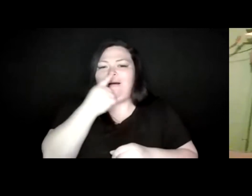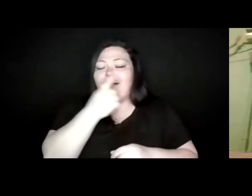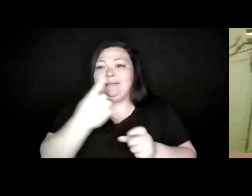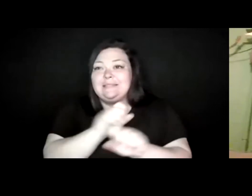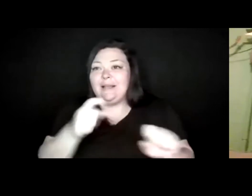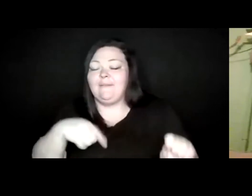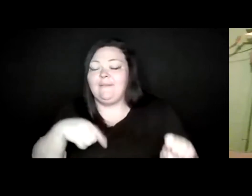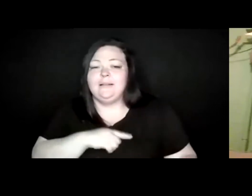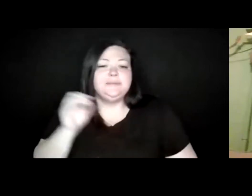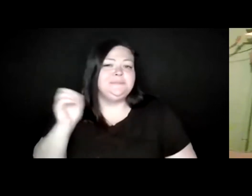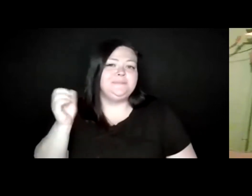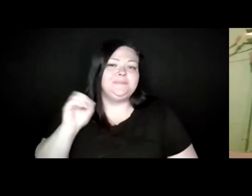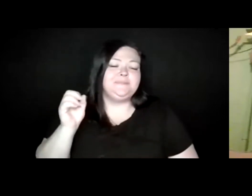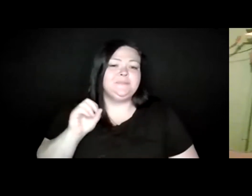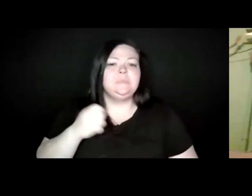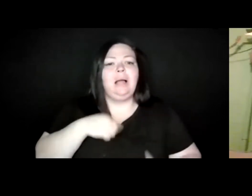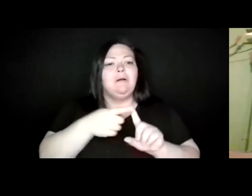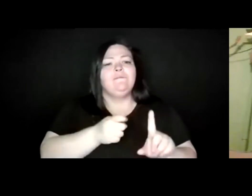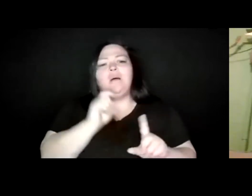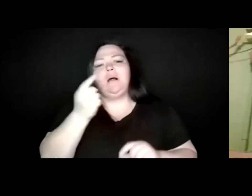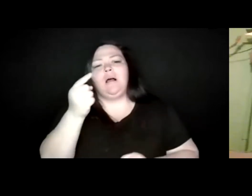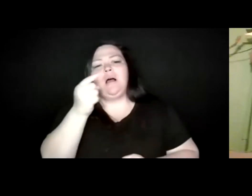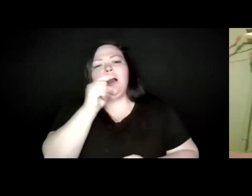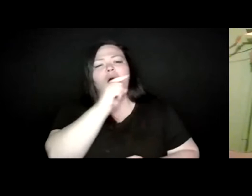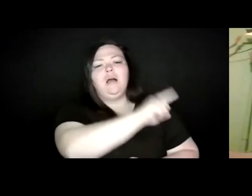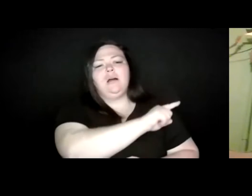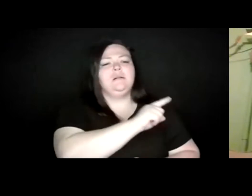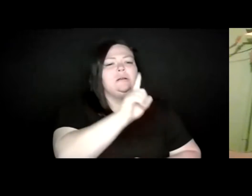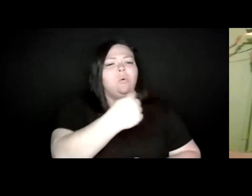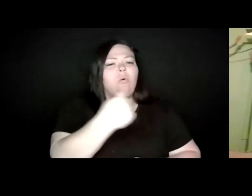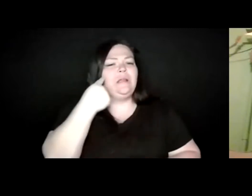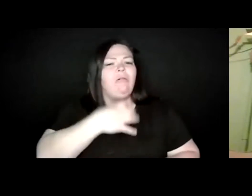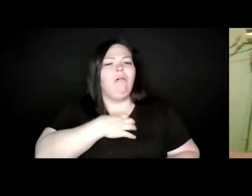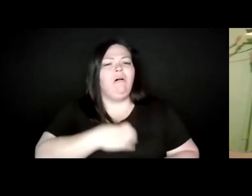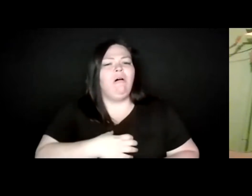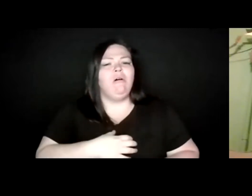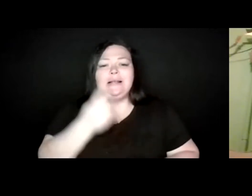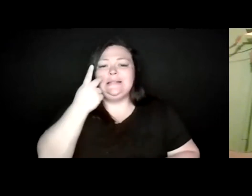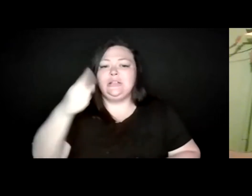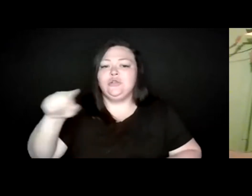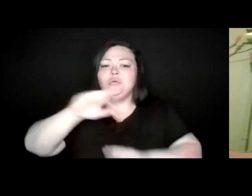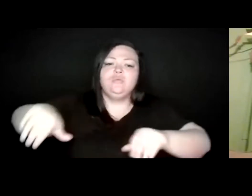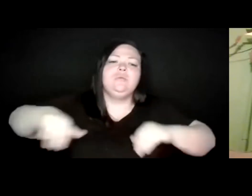I’ve come from so far away and hear nothing but hunger as I see you swimming on your back but not